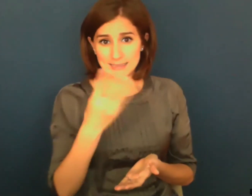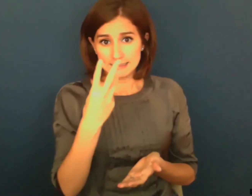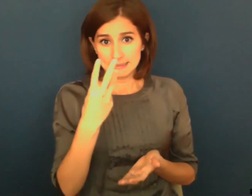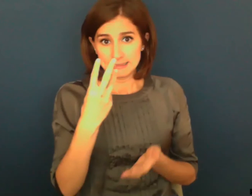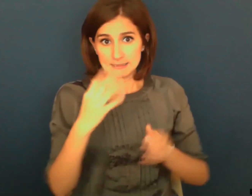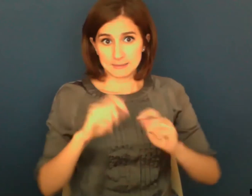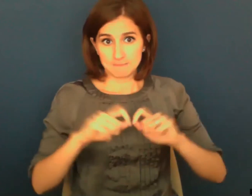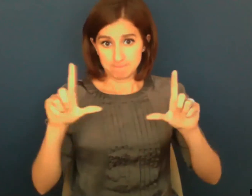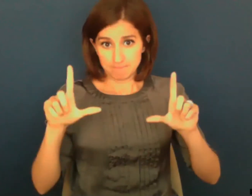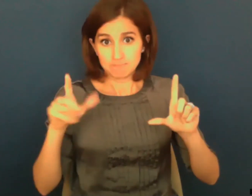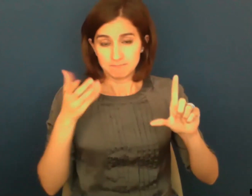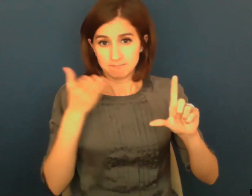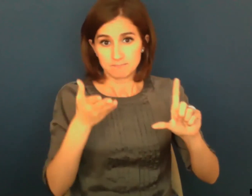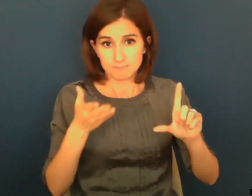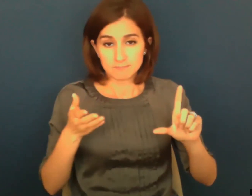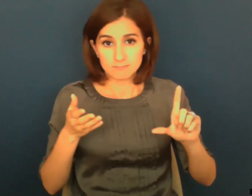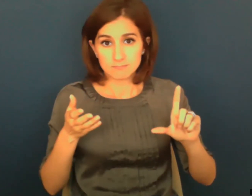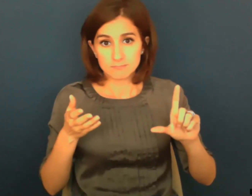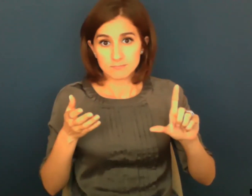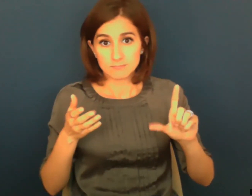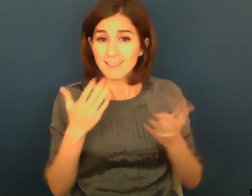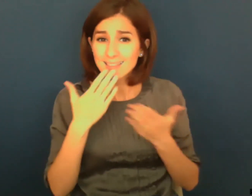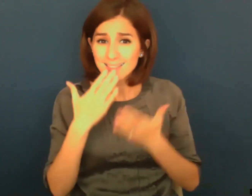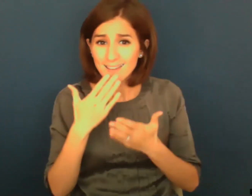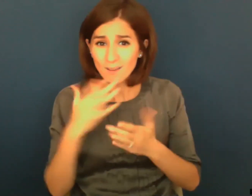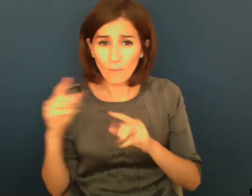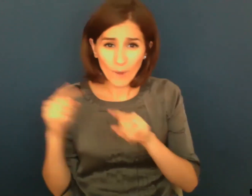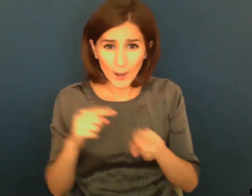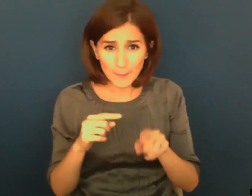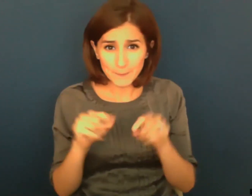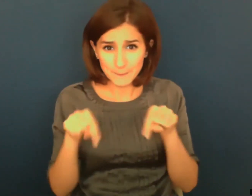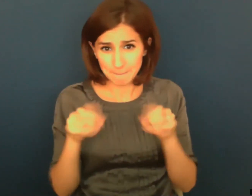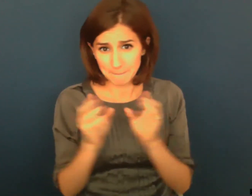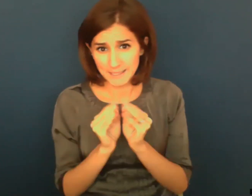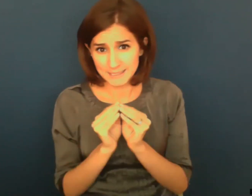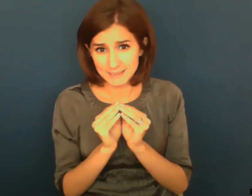Linda Kobashigawa: So thank you all so much for attending the session. I know we're ending two minutes.